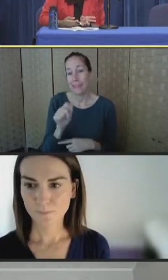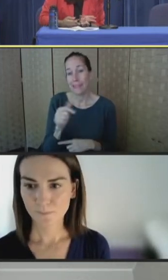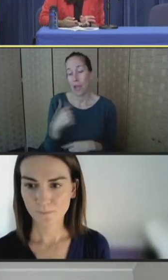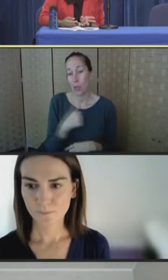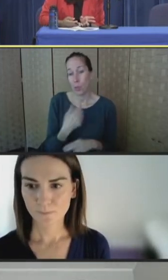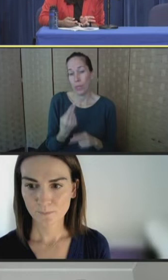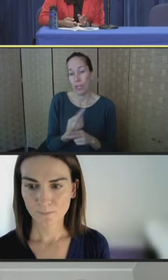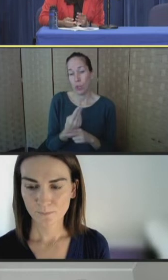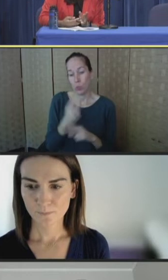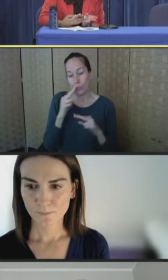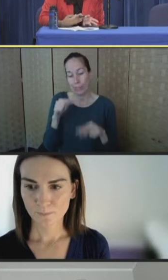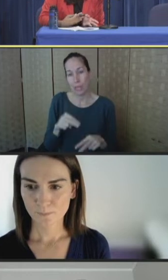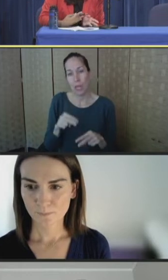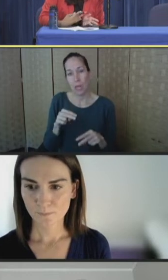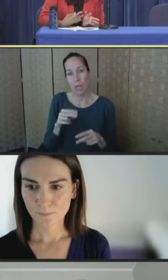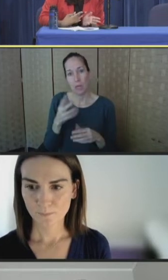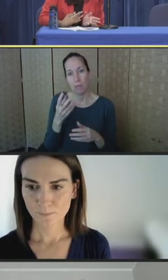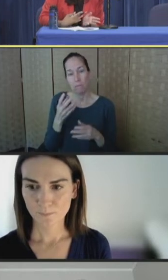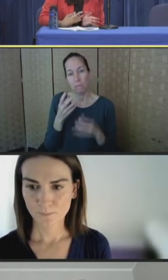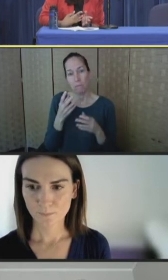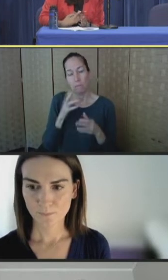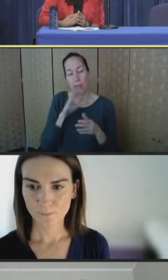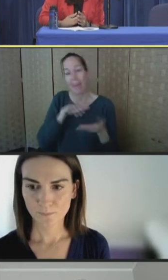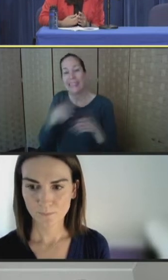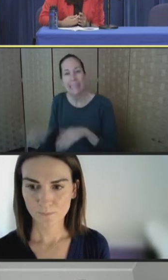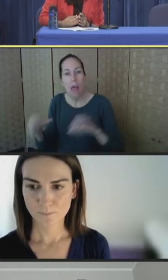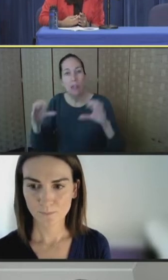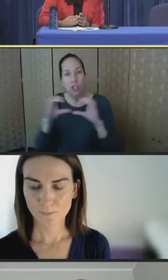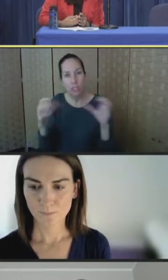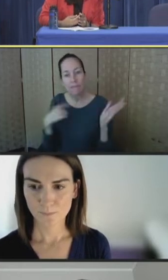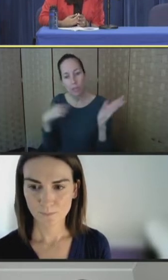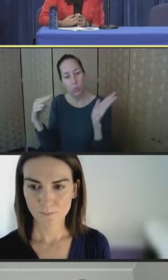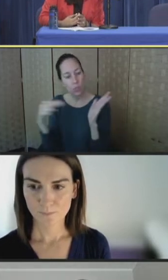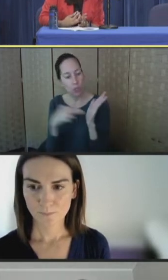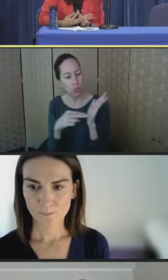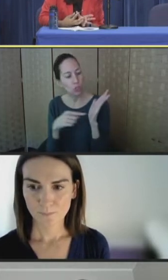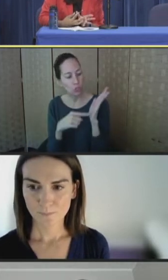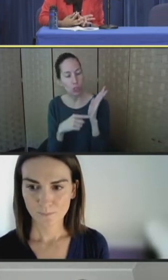the death data that we use, we don't have any vaccination information.